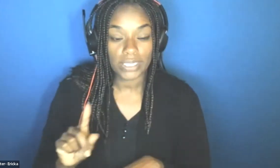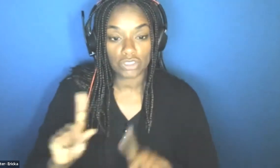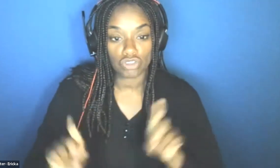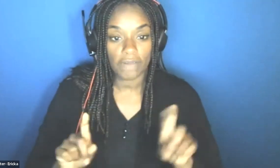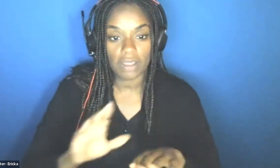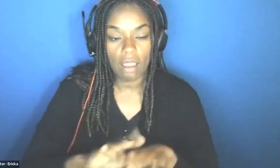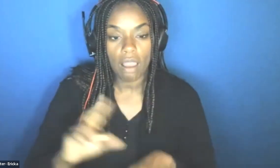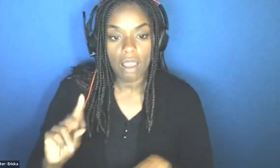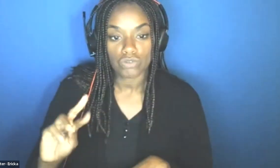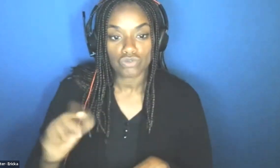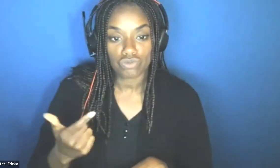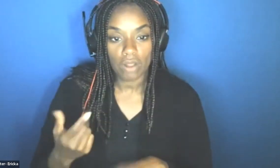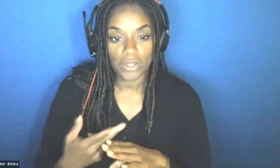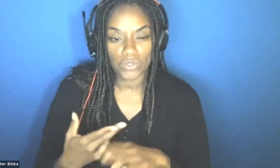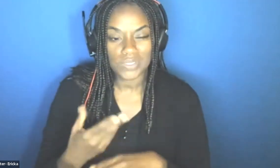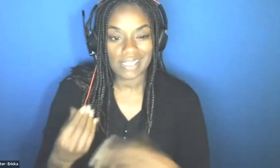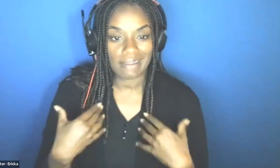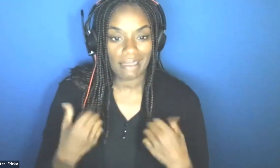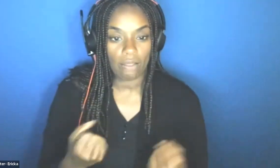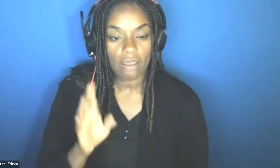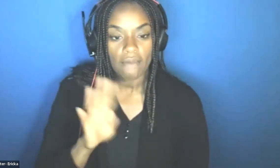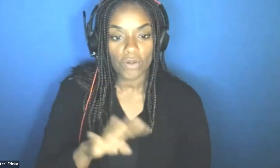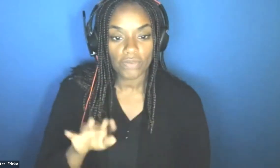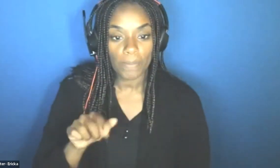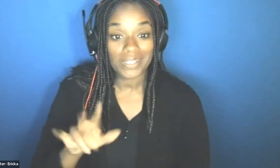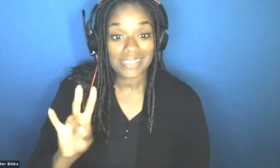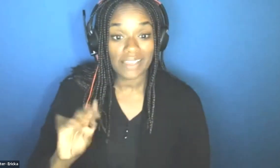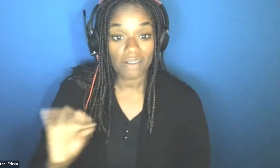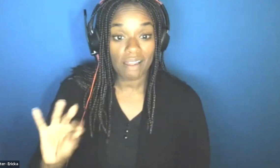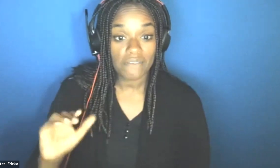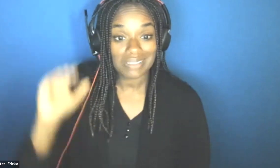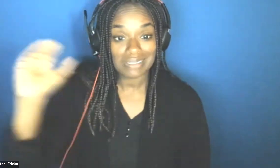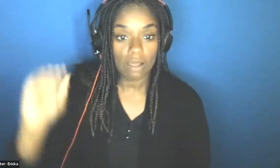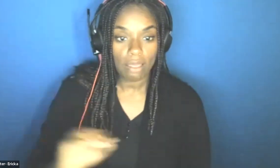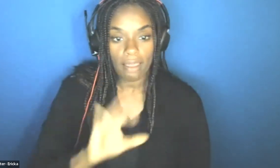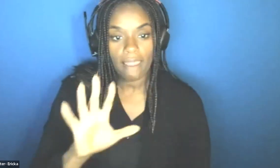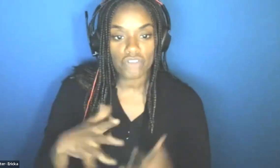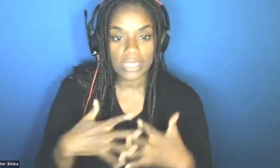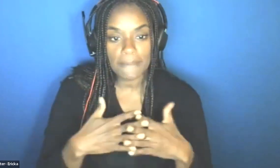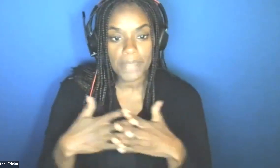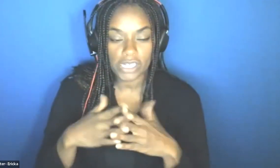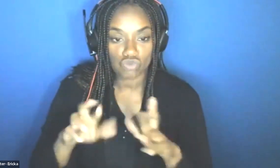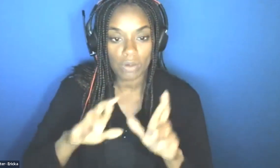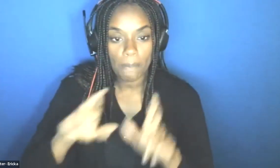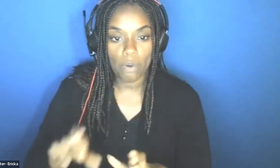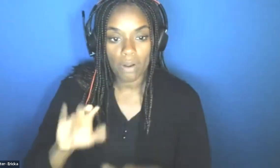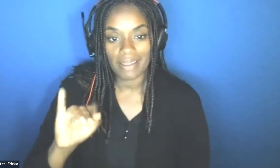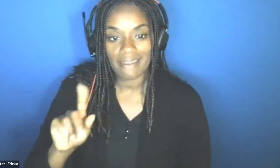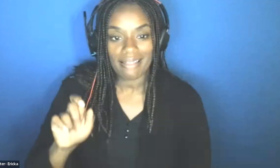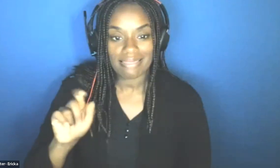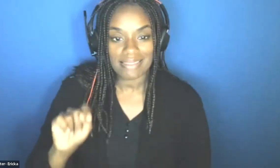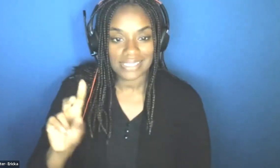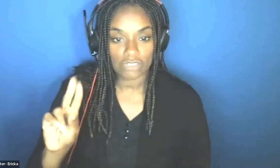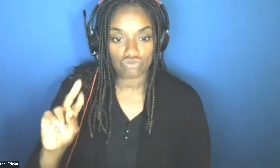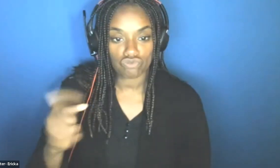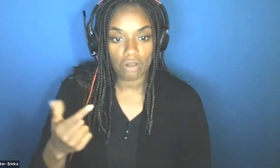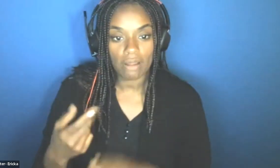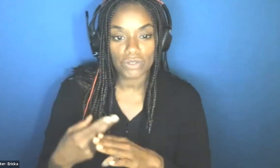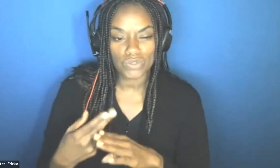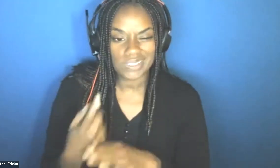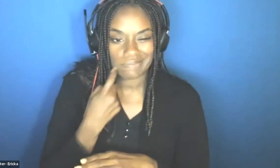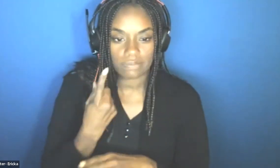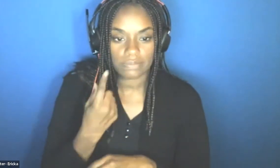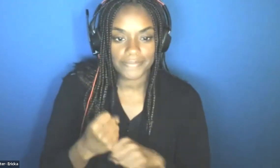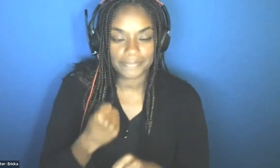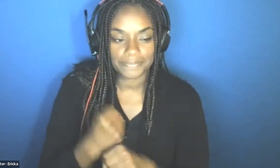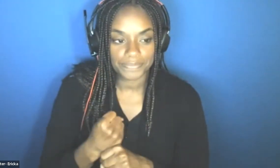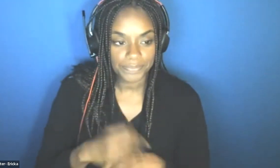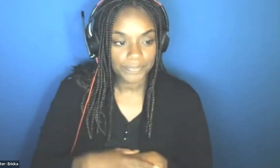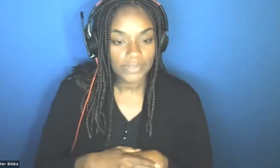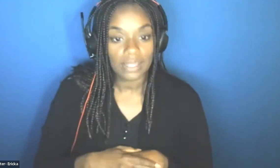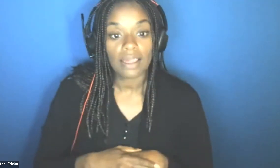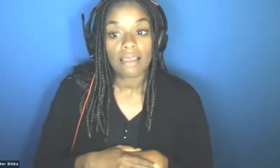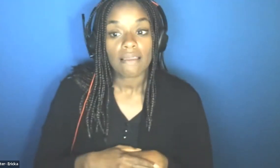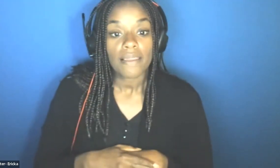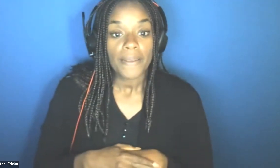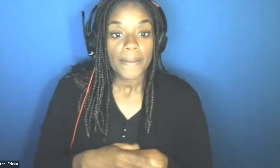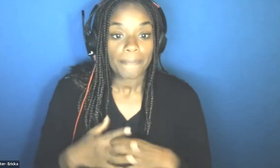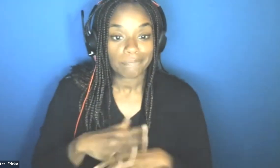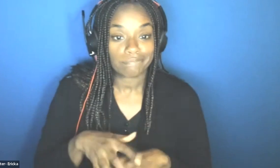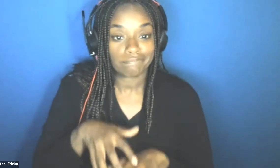And although addiction affects all demographic groups, drug and alcohol abuse among African American communities is slightly higher, with rates of substance about at 6.9 for African American populations compared to 7.4 for the total population.